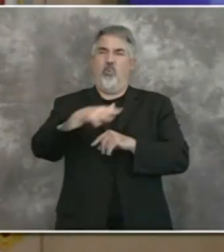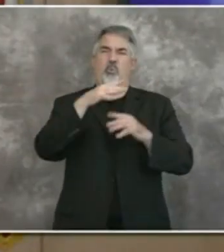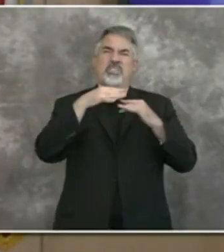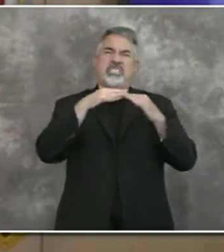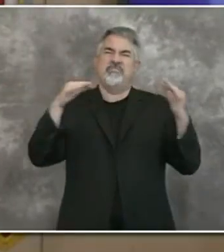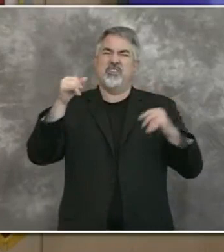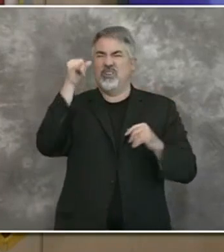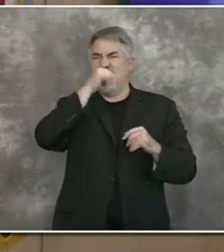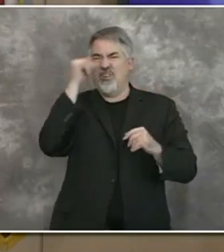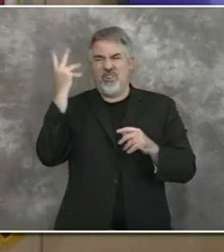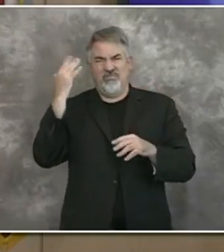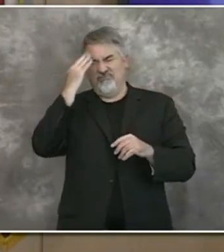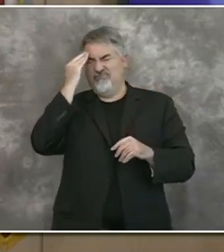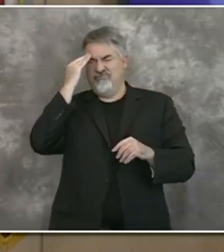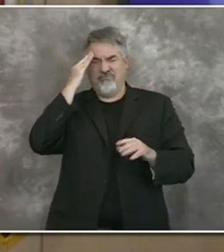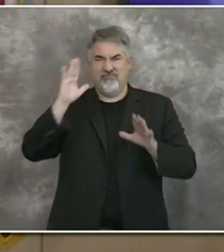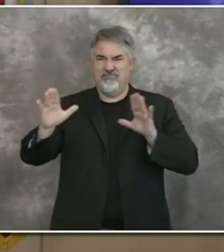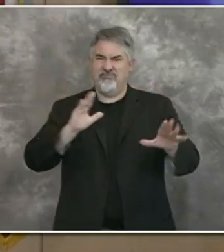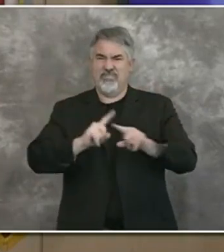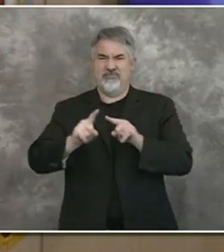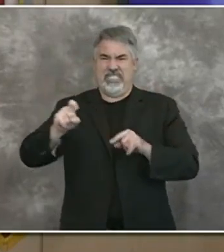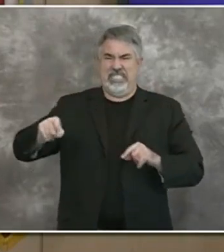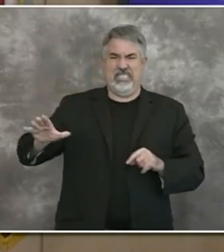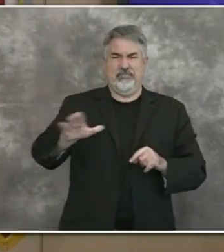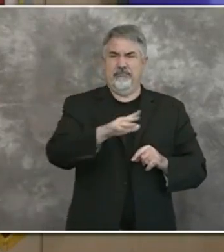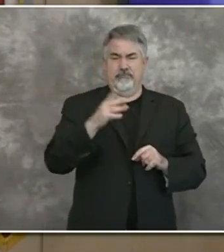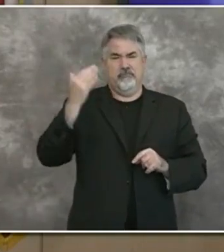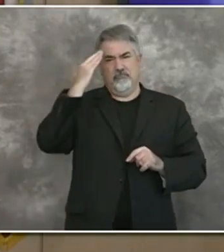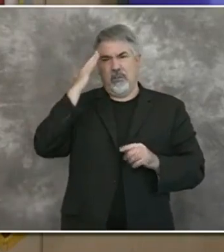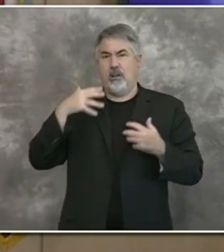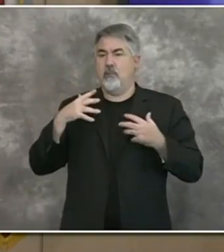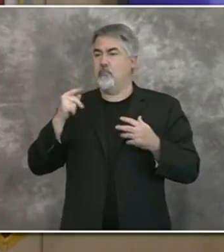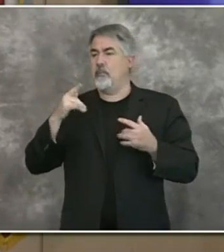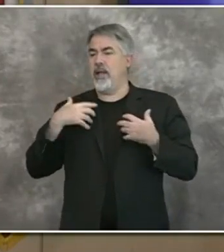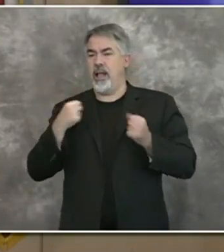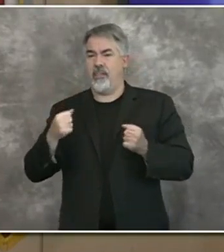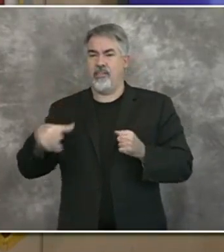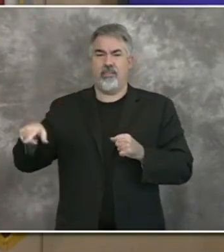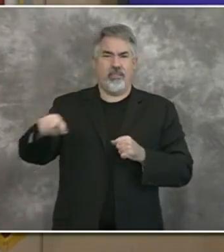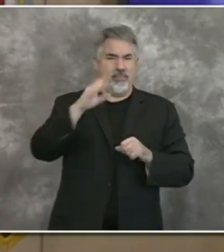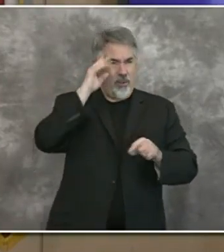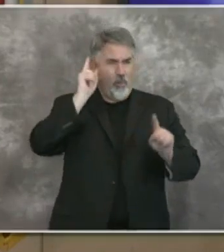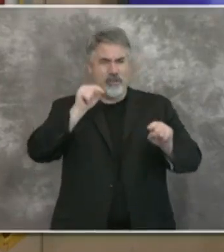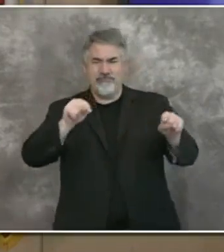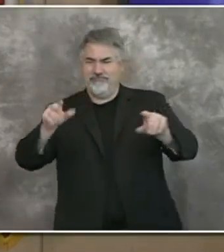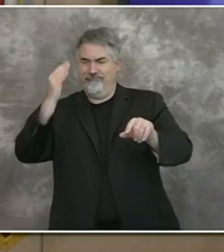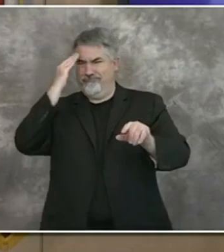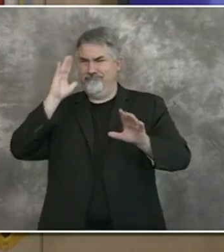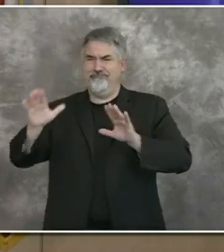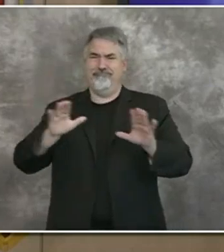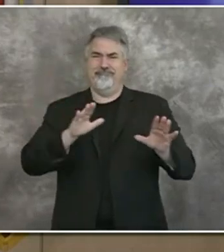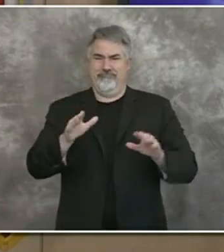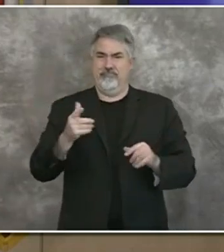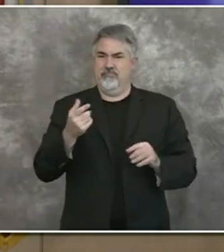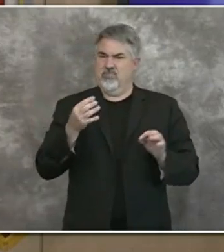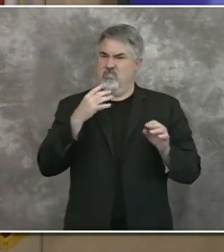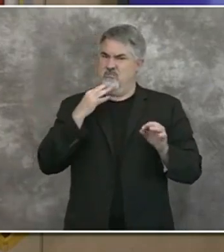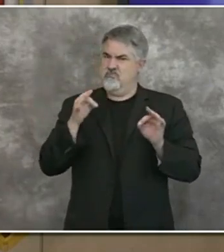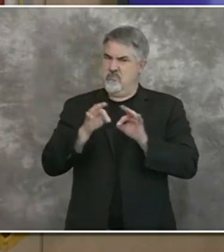REPRESENT ONE OF THE MOST DIVERSE COMMUNITIES IN OUR COUNTY AND I KNOW HOW IMPORTANT THIS IS AND I KNOW THAT OUR PUBLIC HEALTH